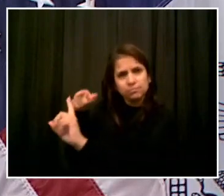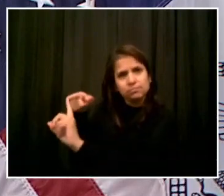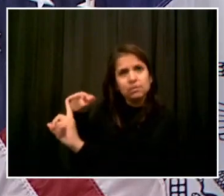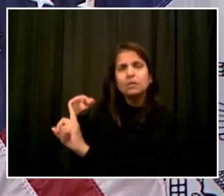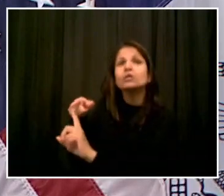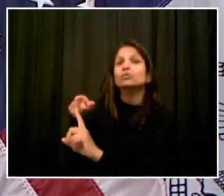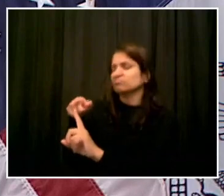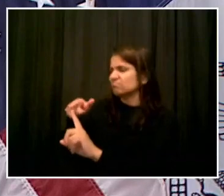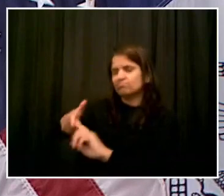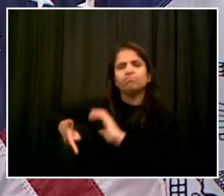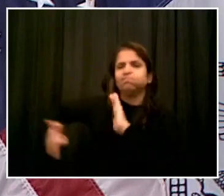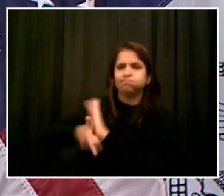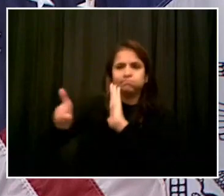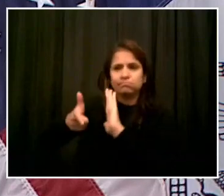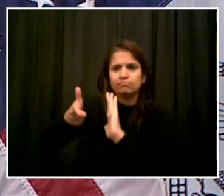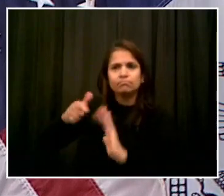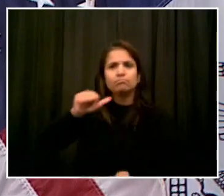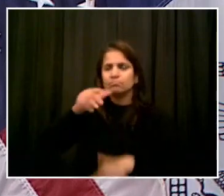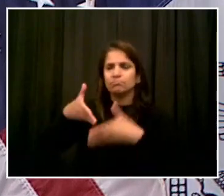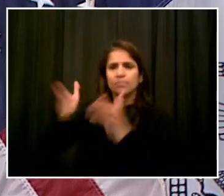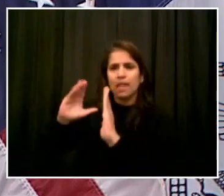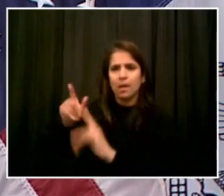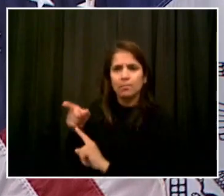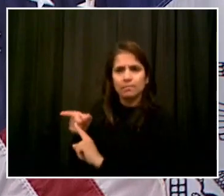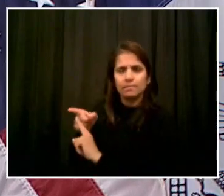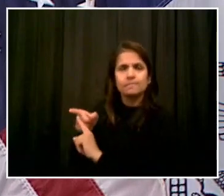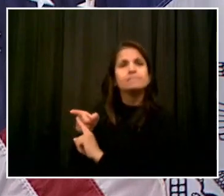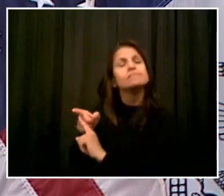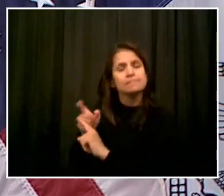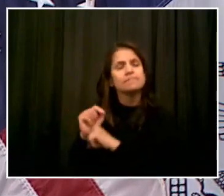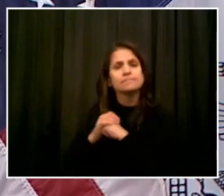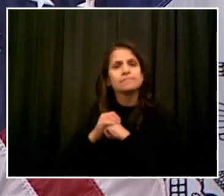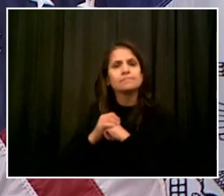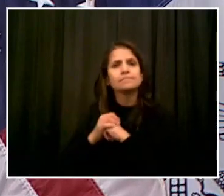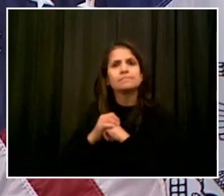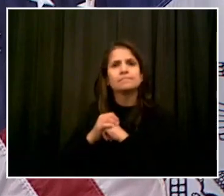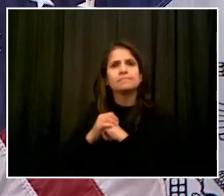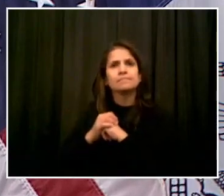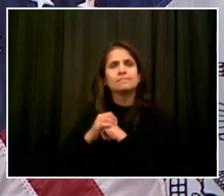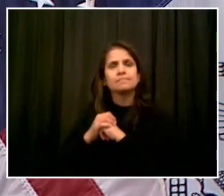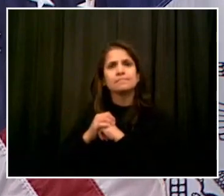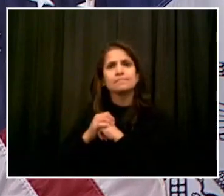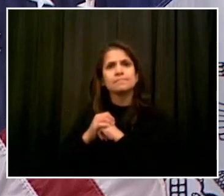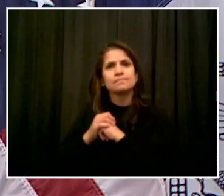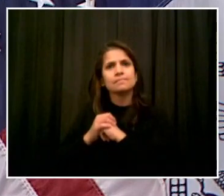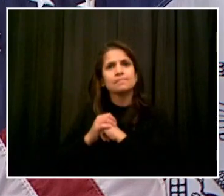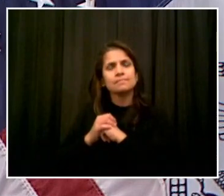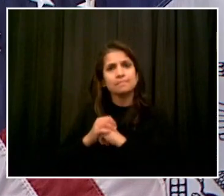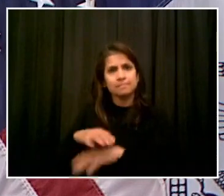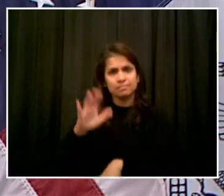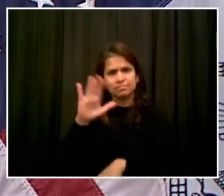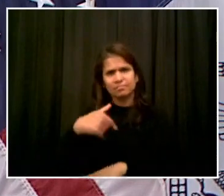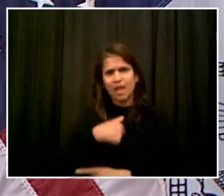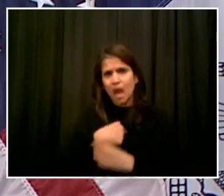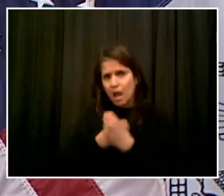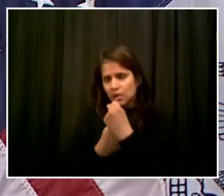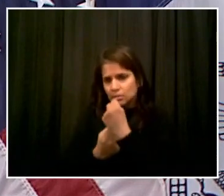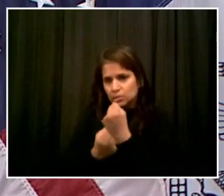IT HAS BEEN BANNED IN NEW YORK CITY BY THE RULES OF OUR POLICE DEPARTMENT BY DECADES THE IDEA OF